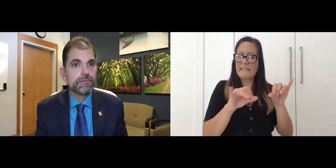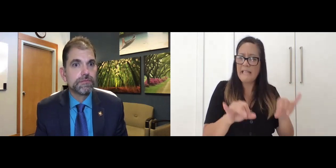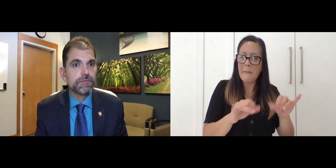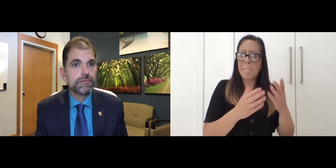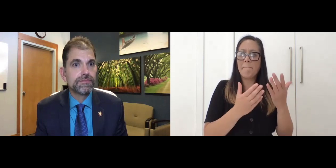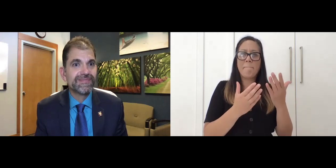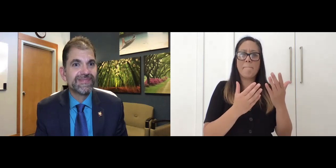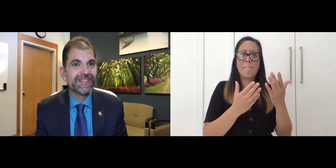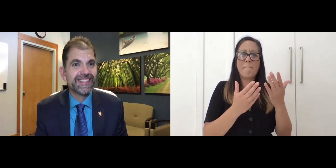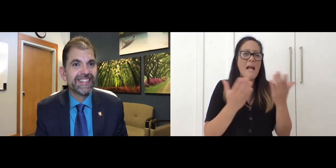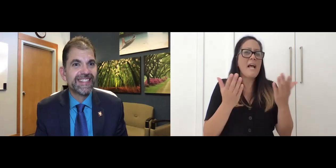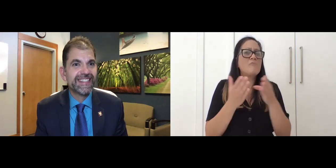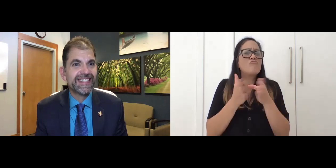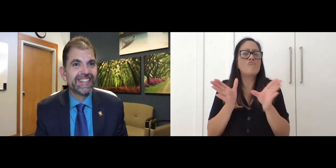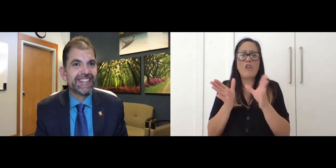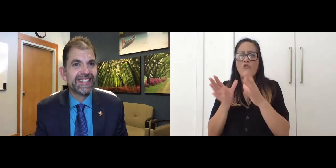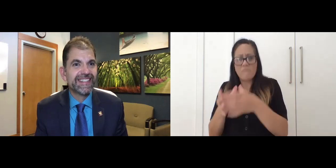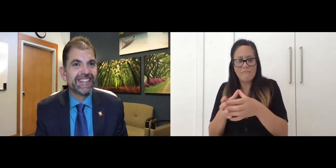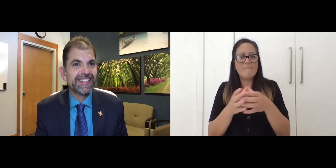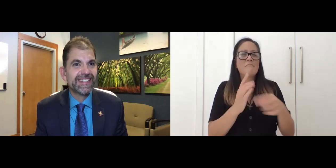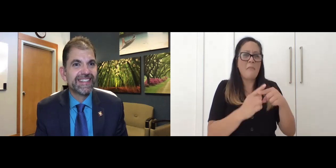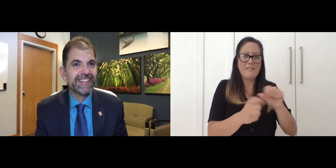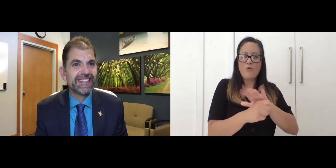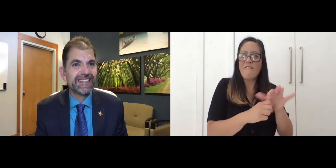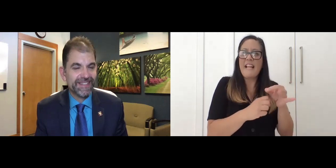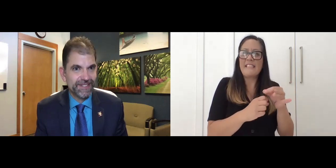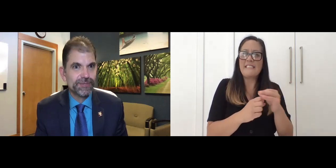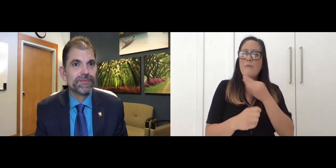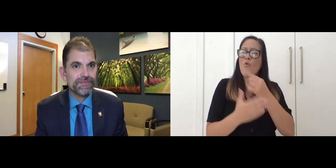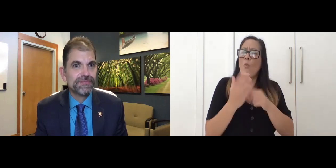increase or is it about the same?